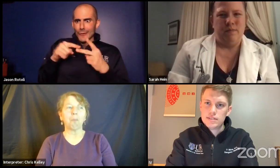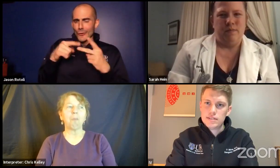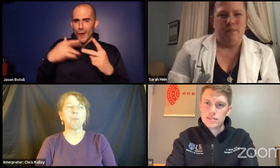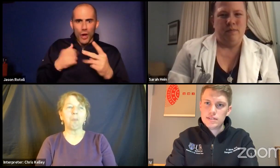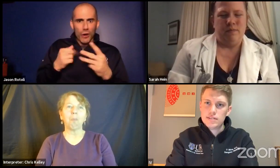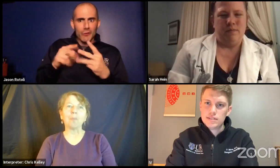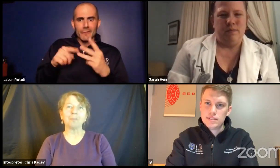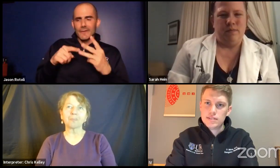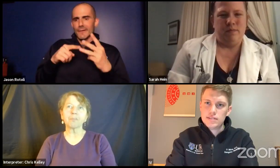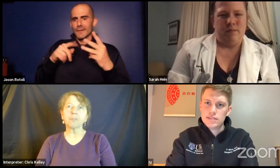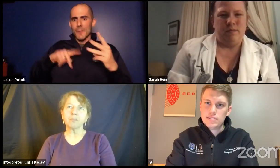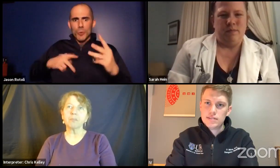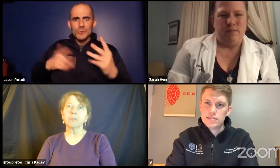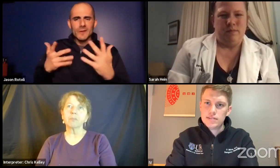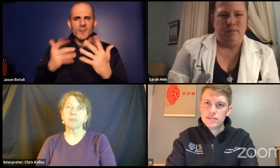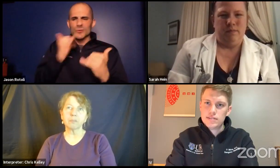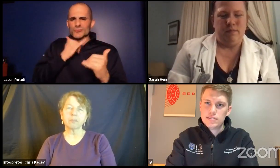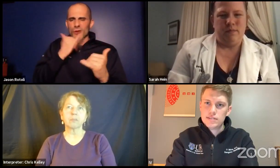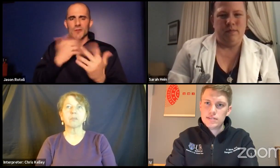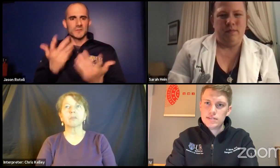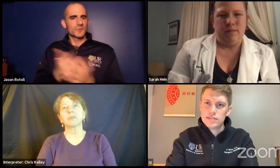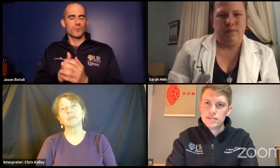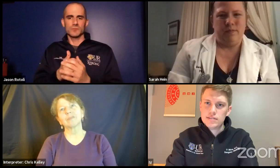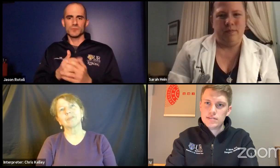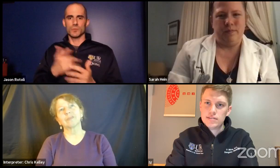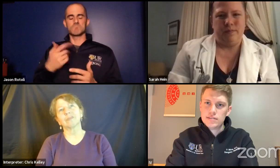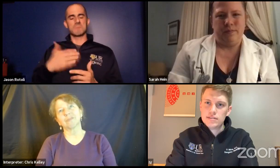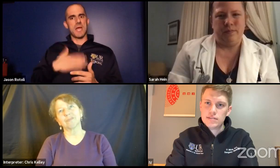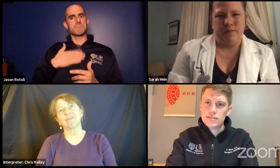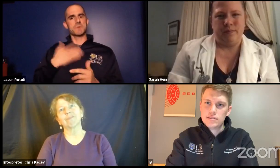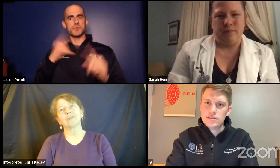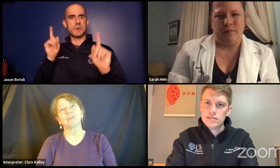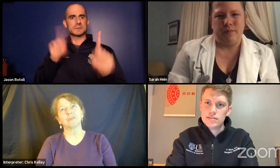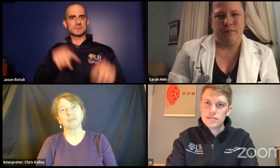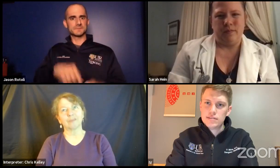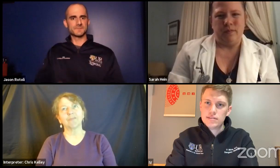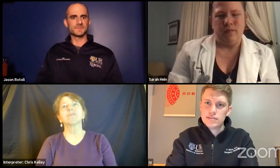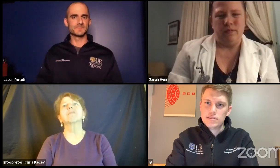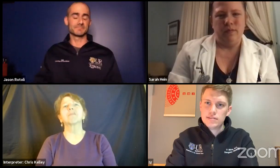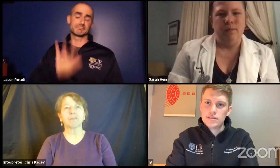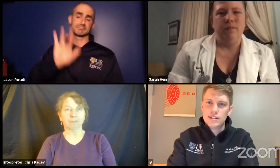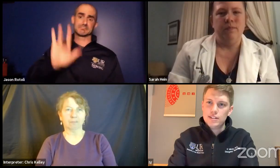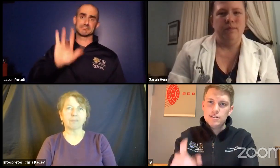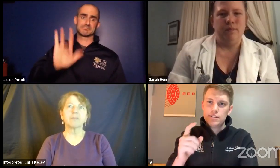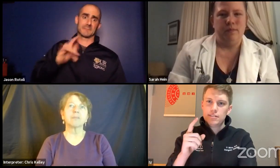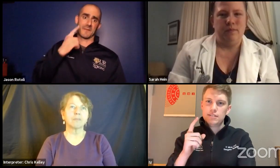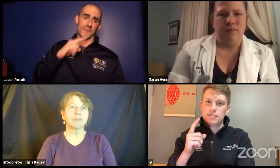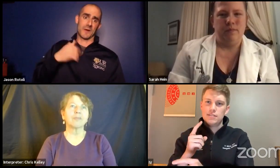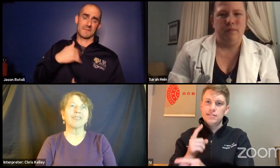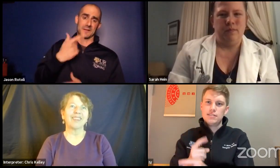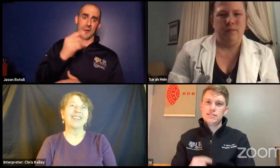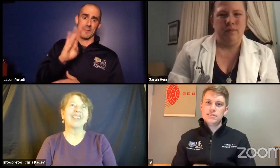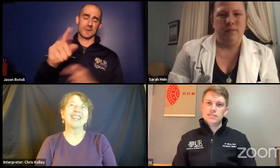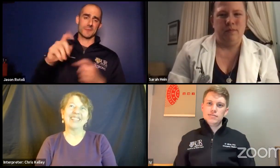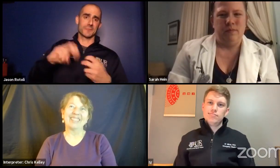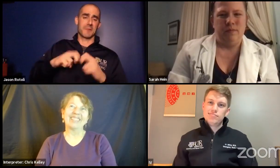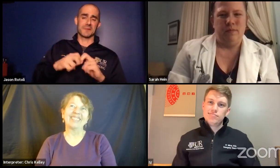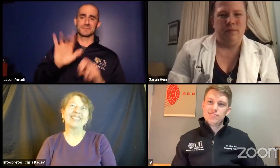us sometimes with that. It's on the right lower portion just hiding underneath the liver which is just underneath the